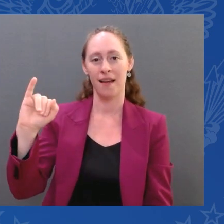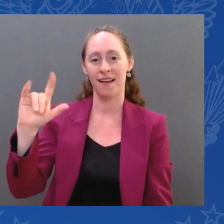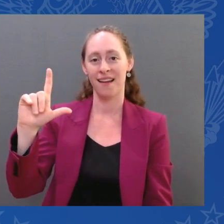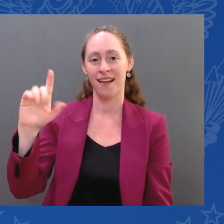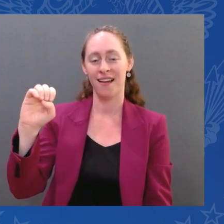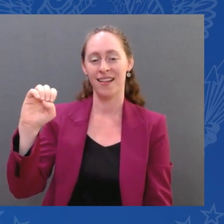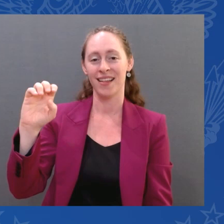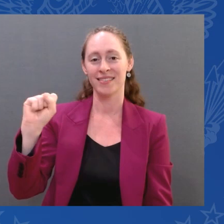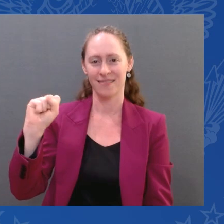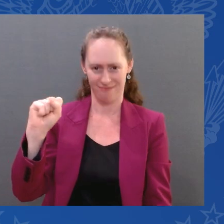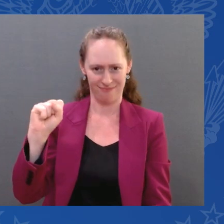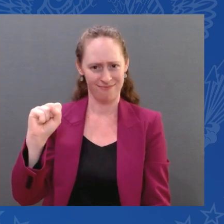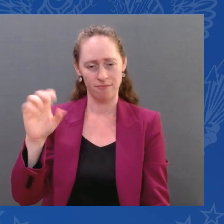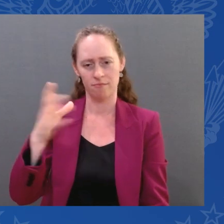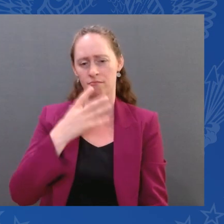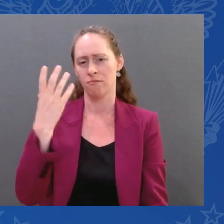she was on camera just to watch.